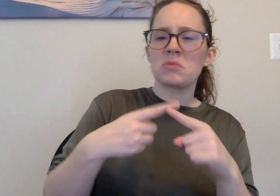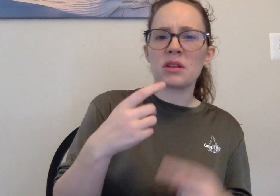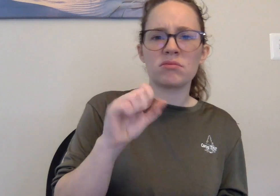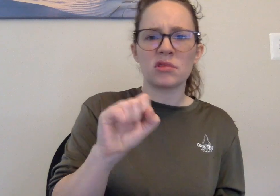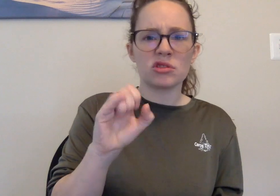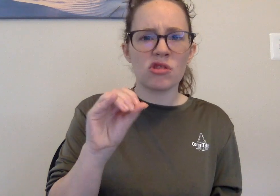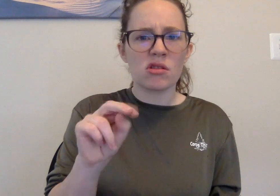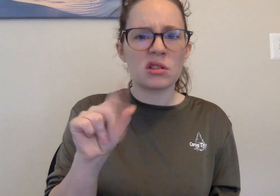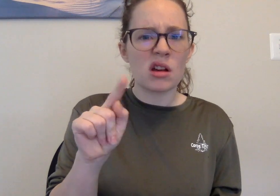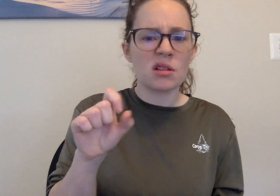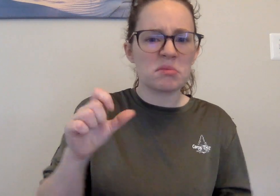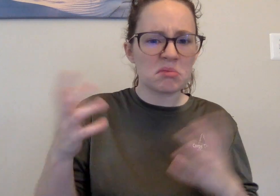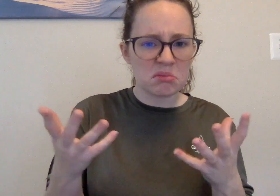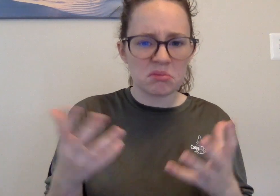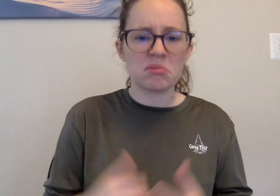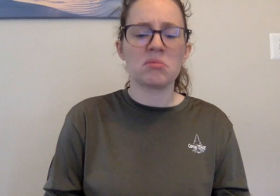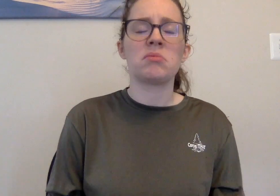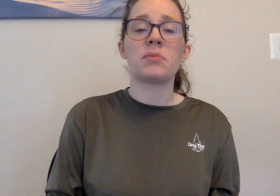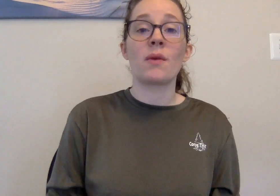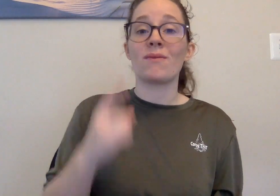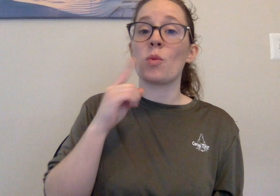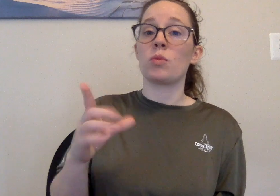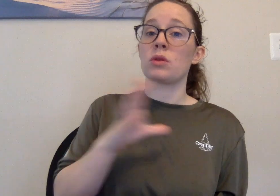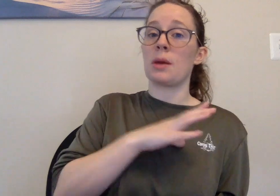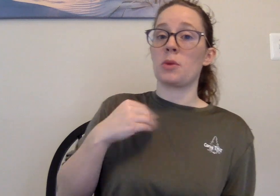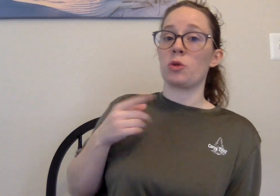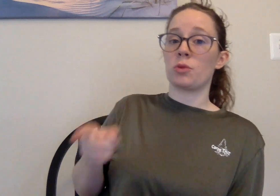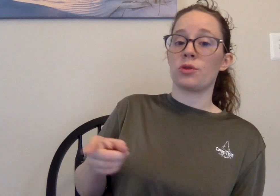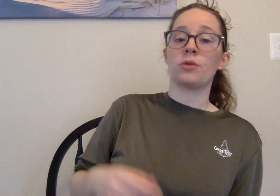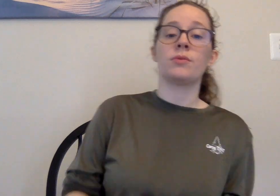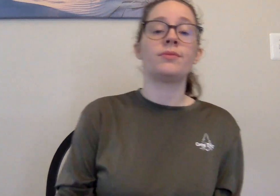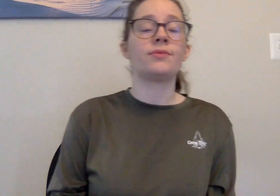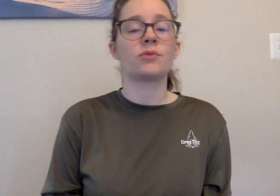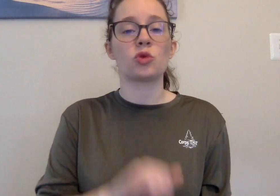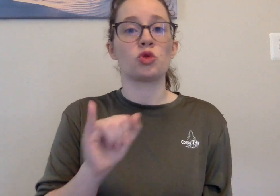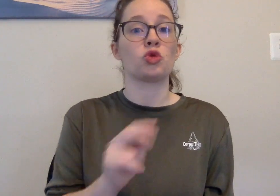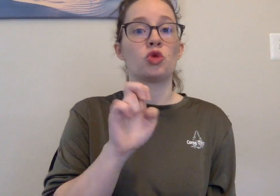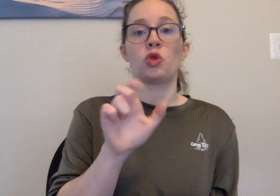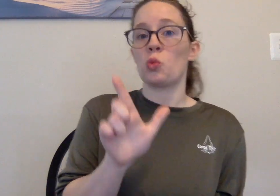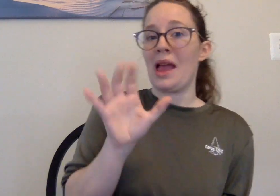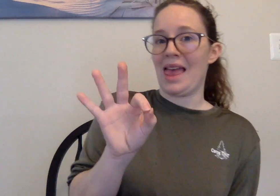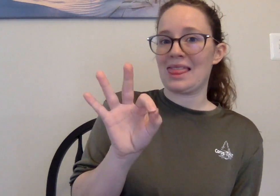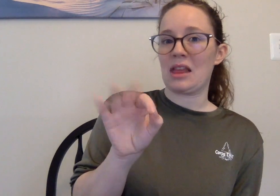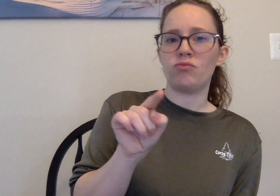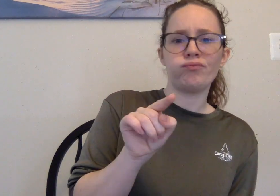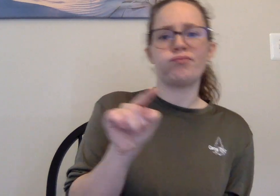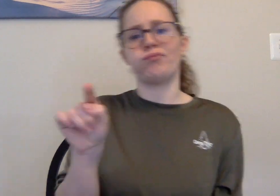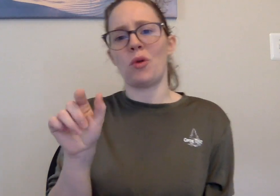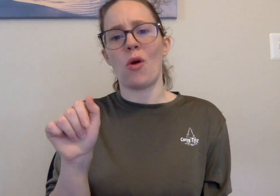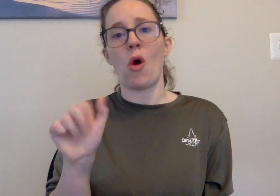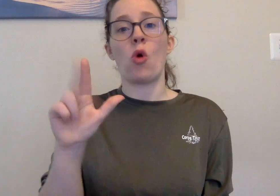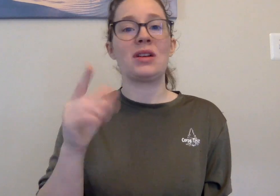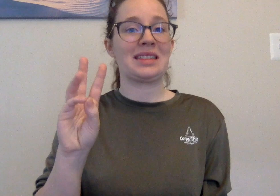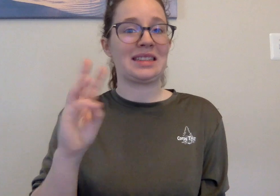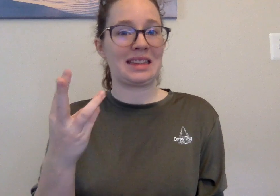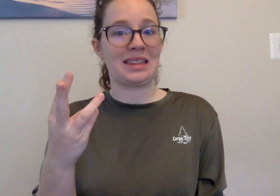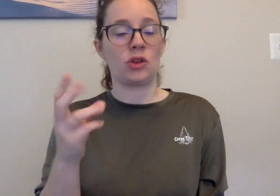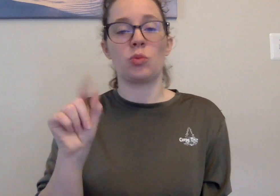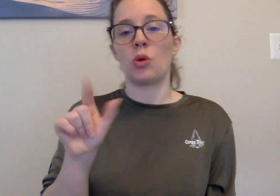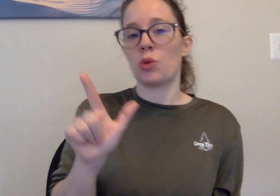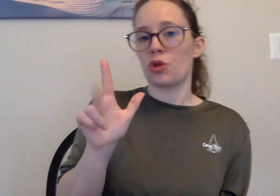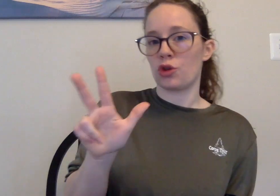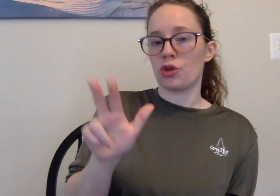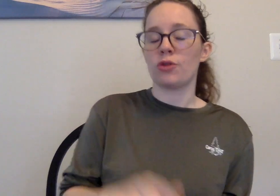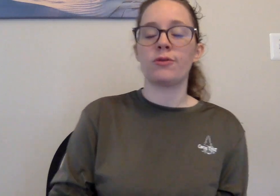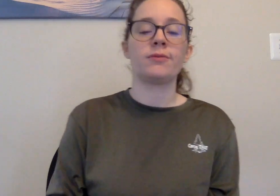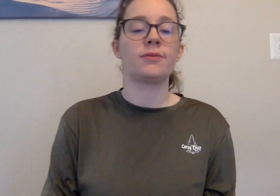The dates for the program are June 29th through August 6th 2023